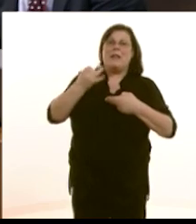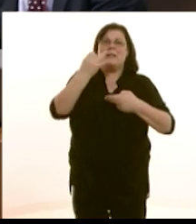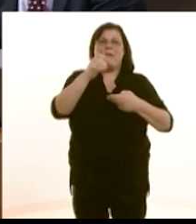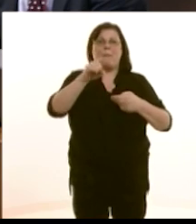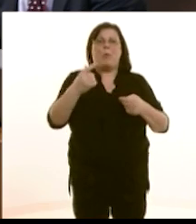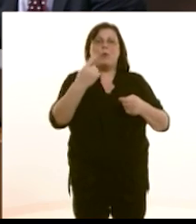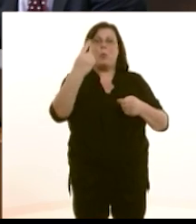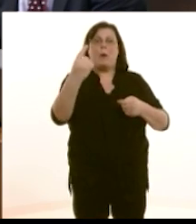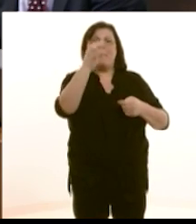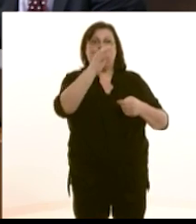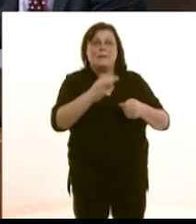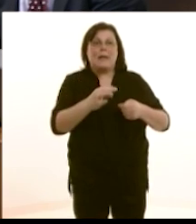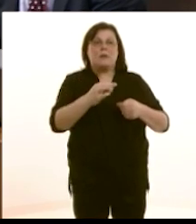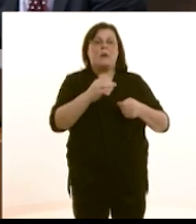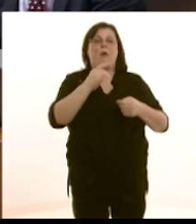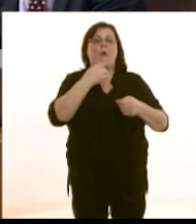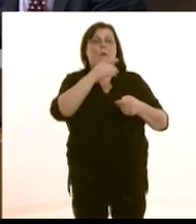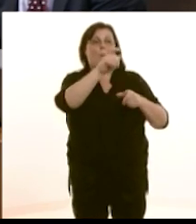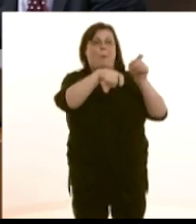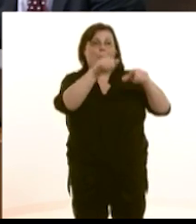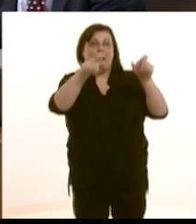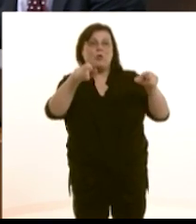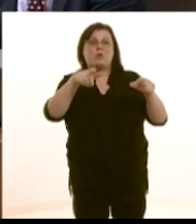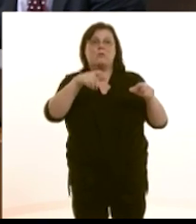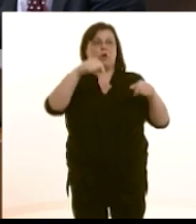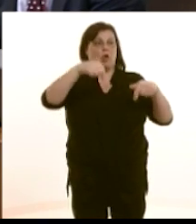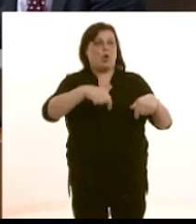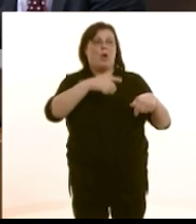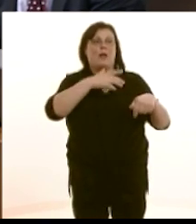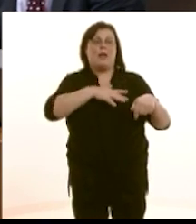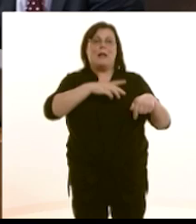the GB population that receives attendance allowance. If we get a Barnett share, weíll